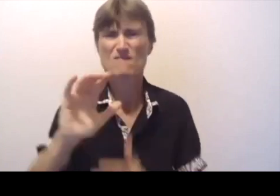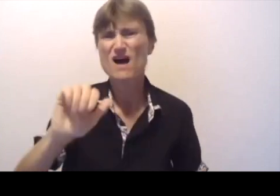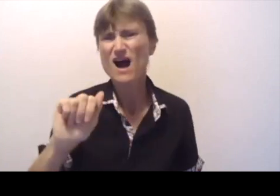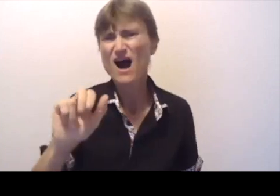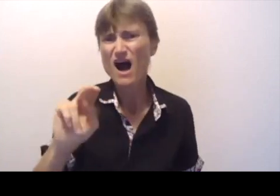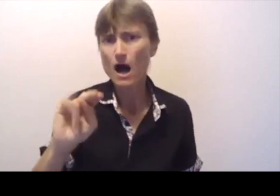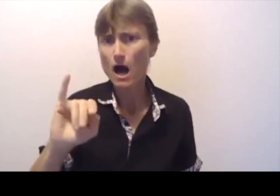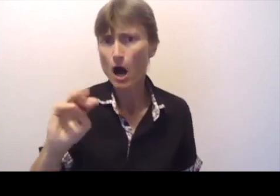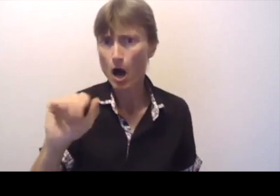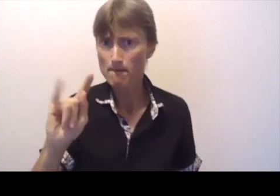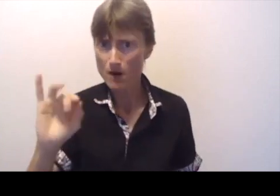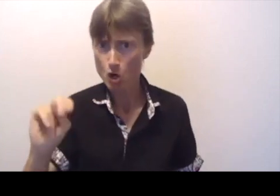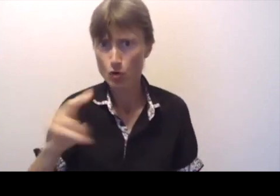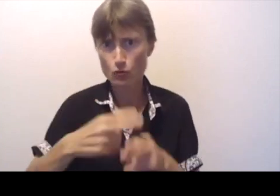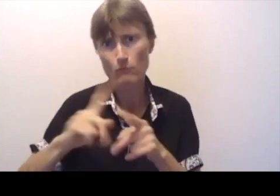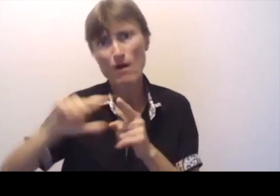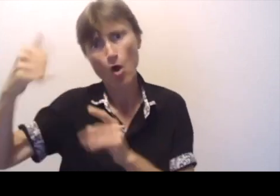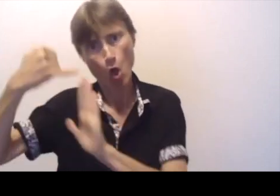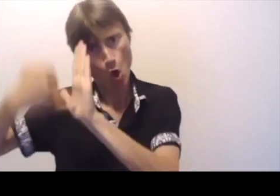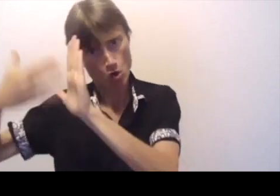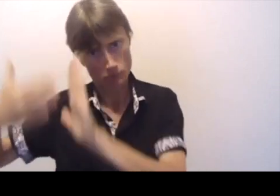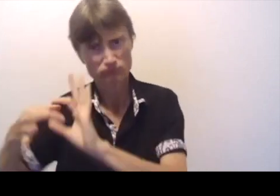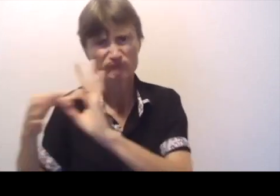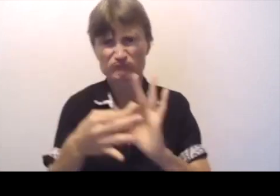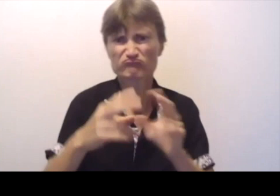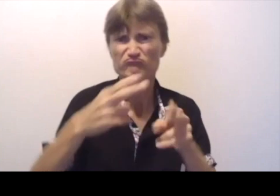this other artist animator called chris landreth